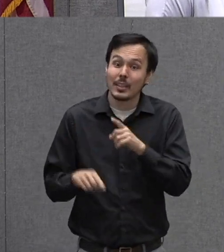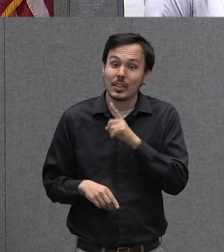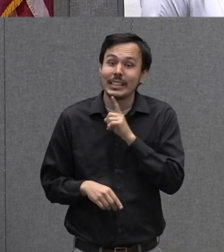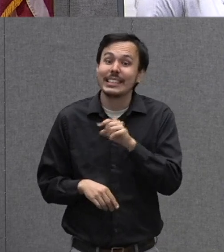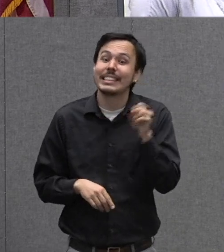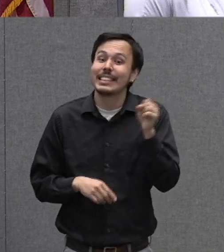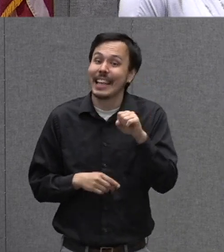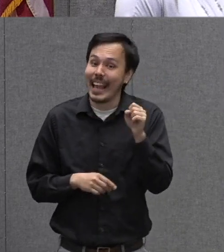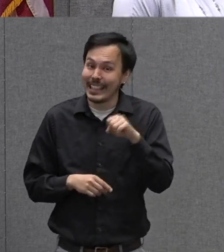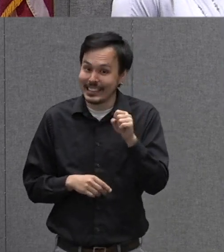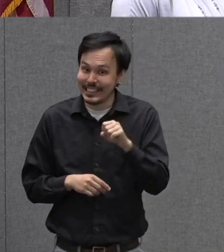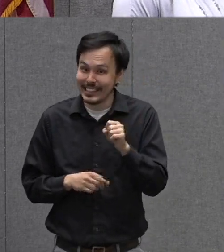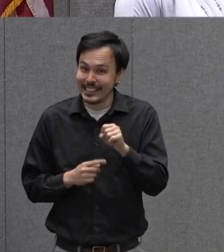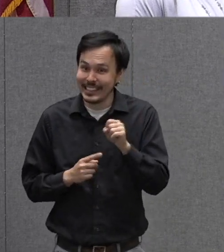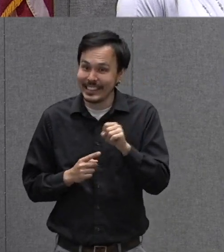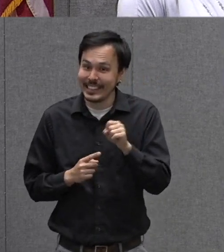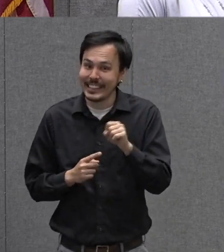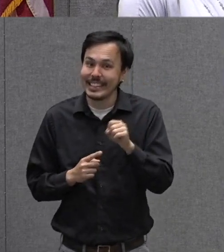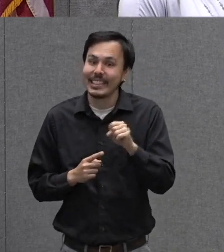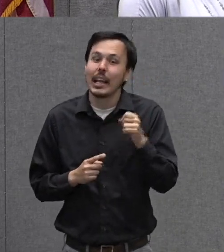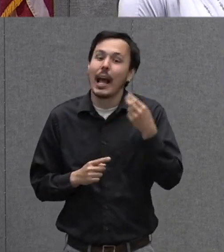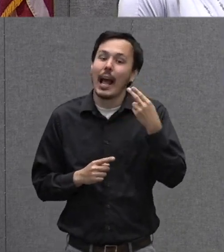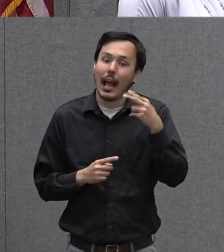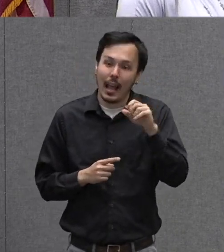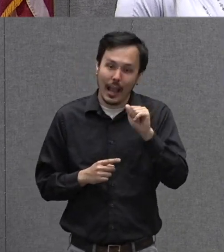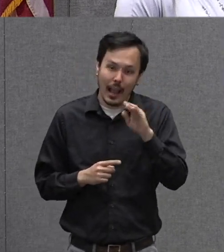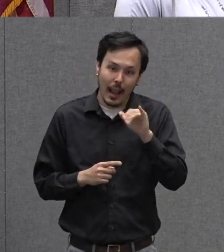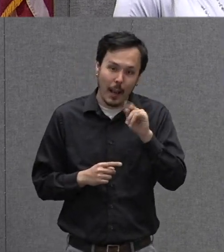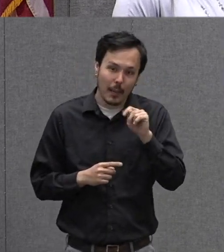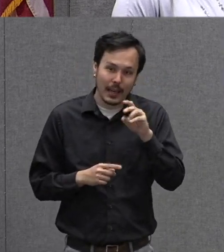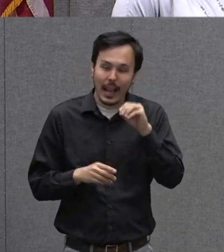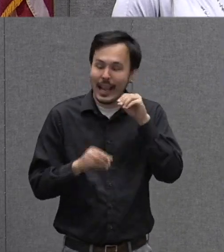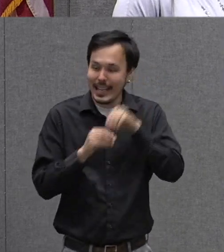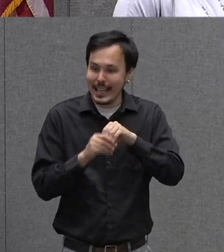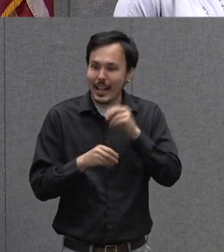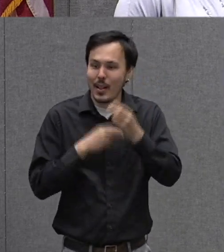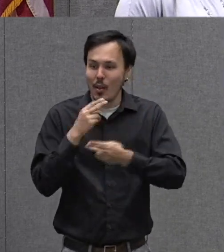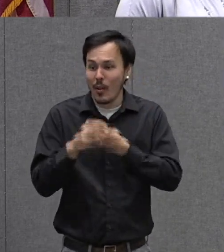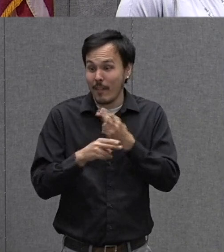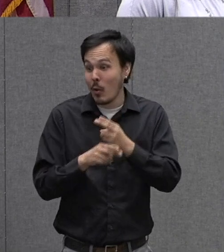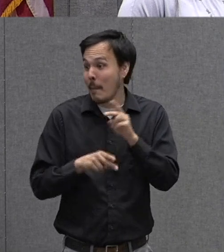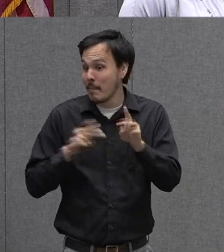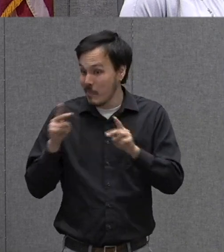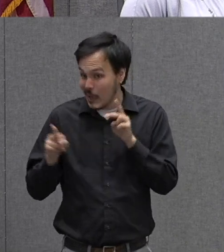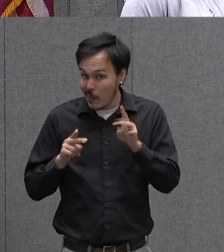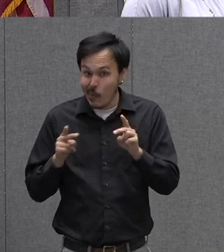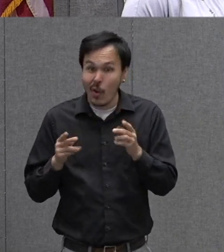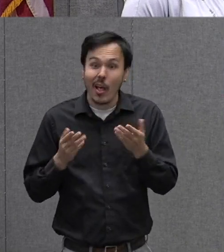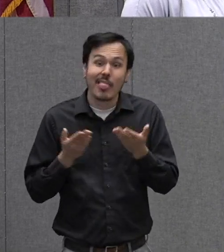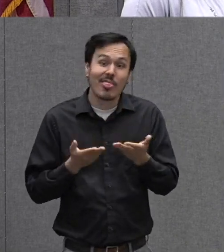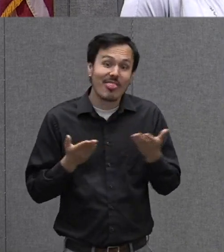And it's a habitat in the universe, and people and things live there,